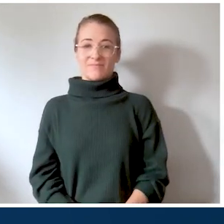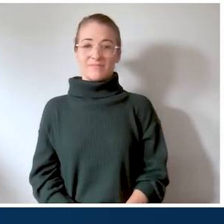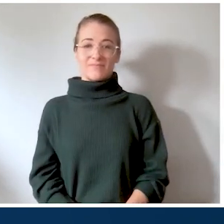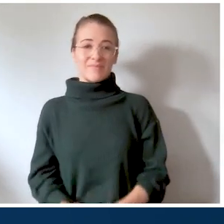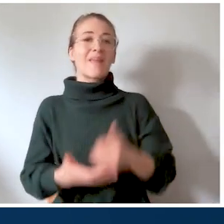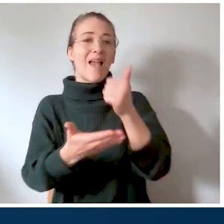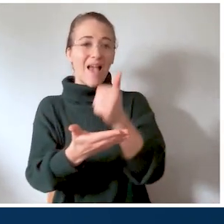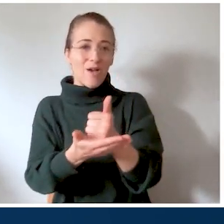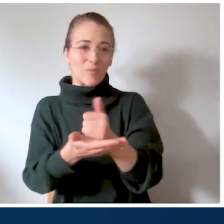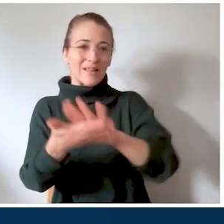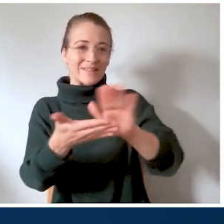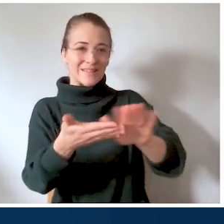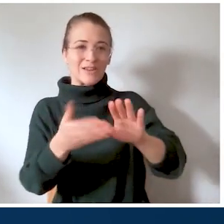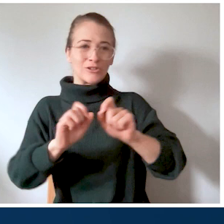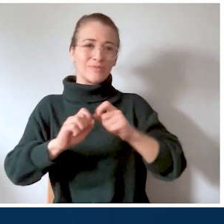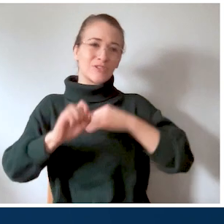Sorry about that. I got you.